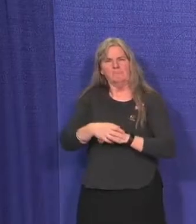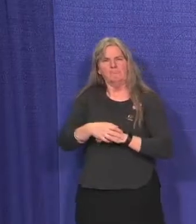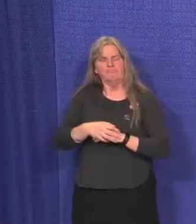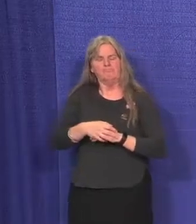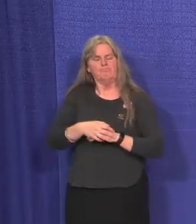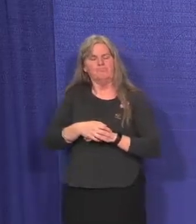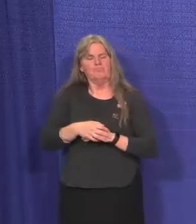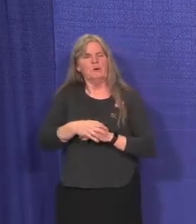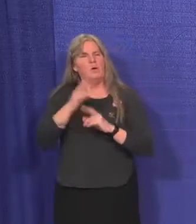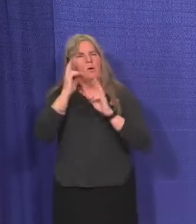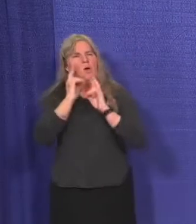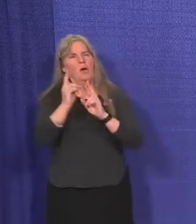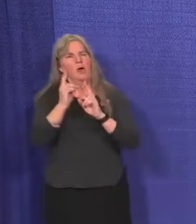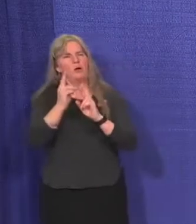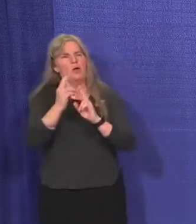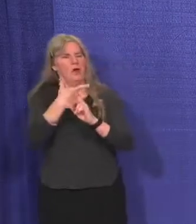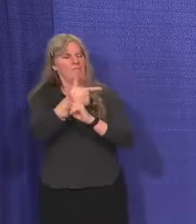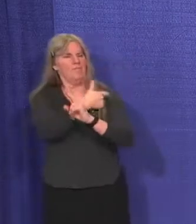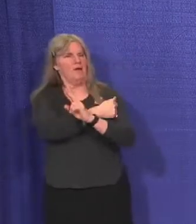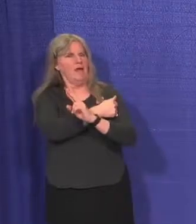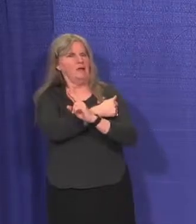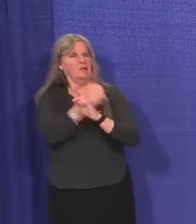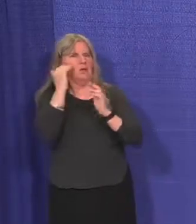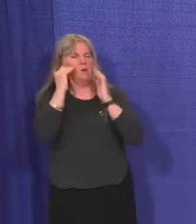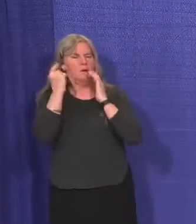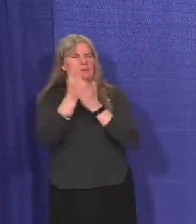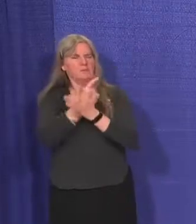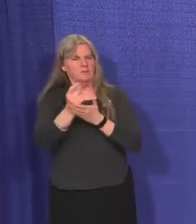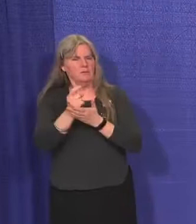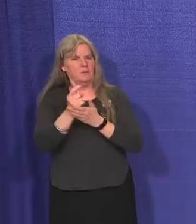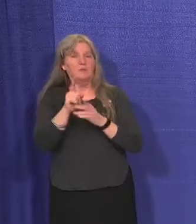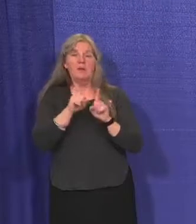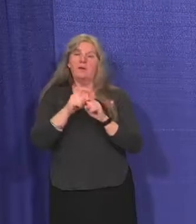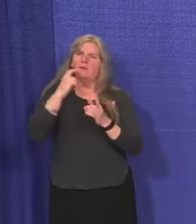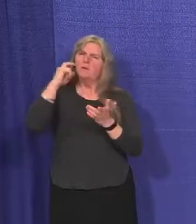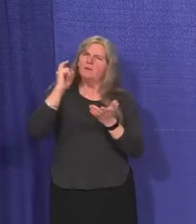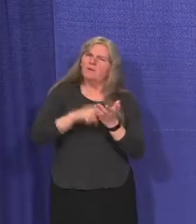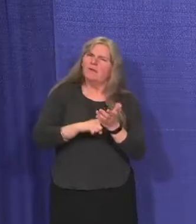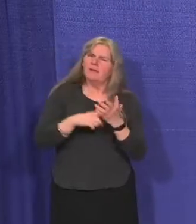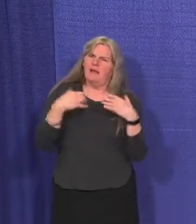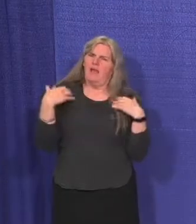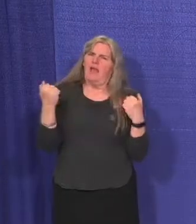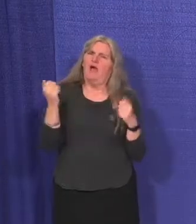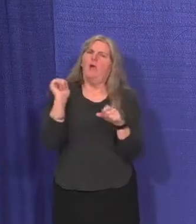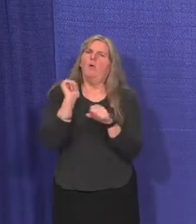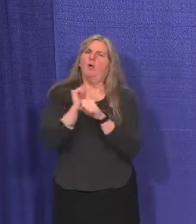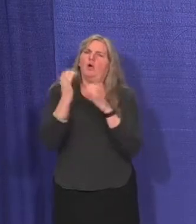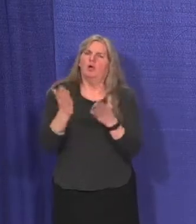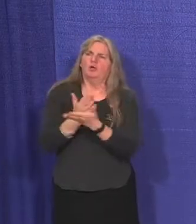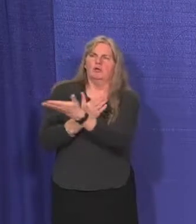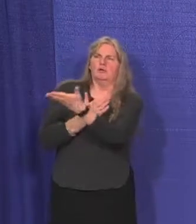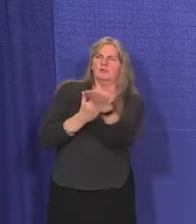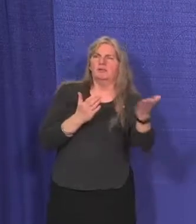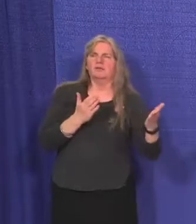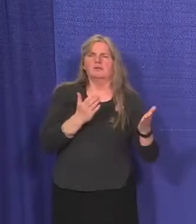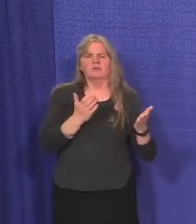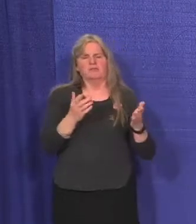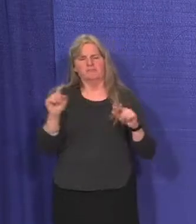it, national immunization week is an important time to reflect on how far we come.